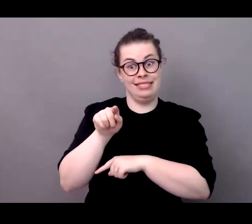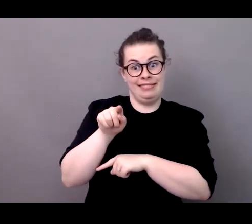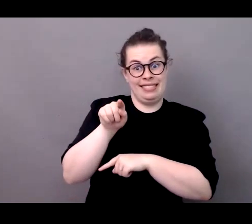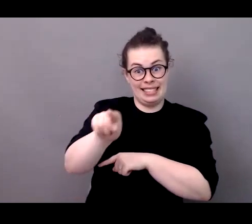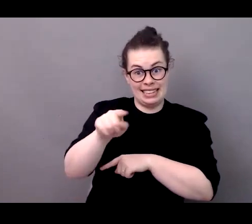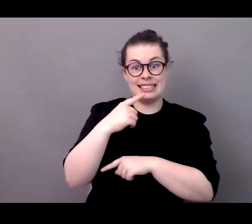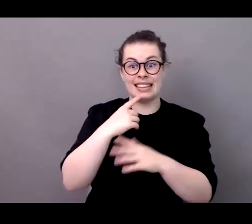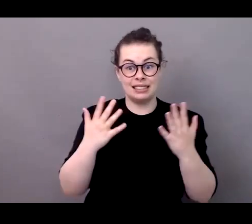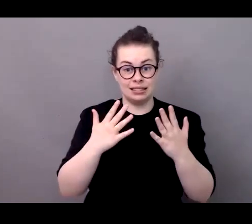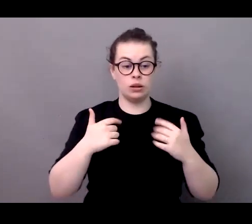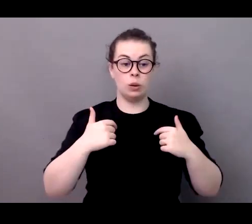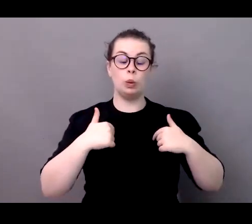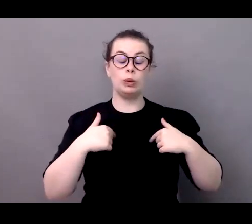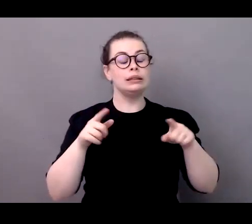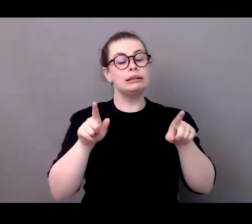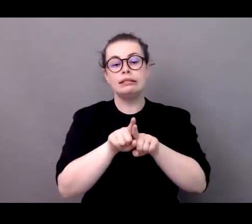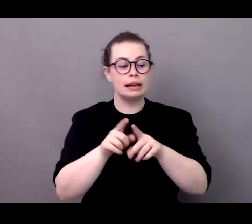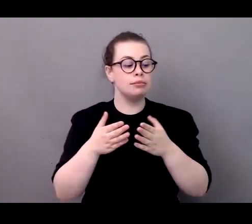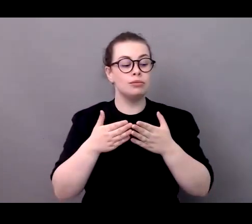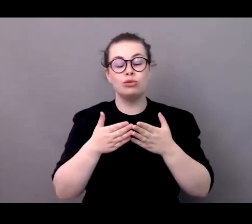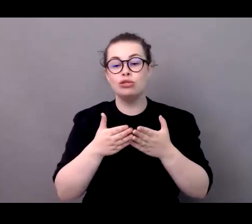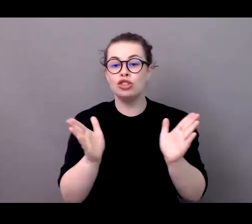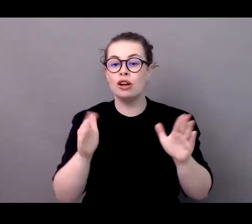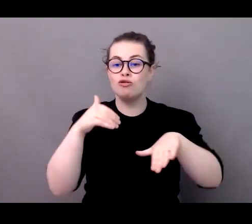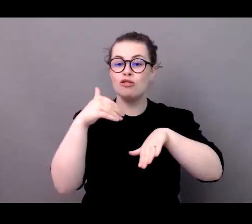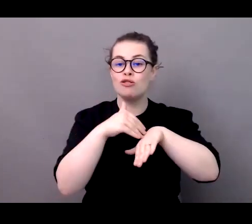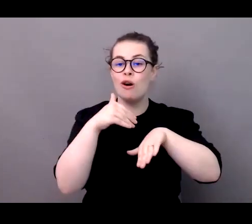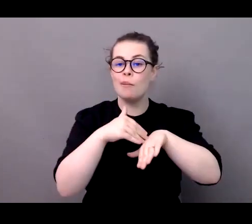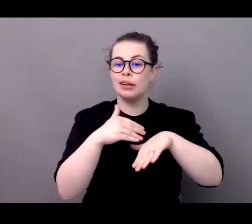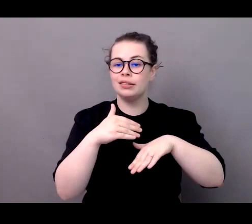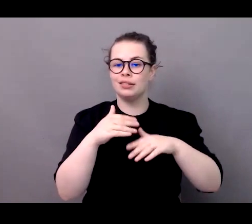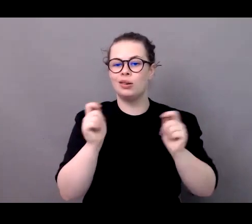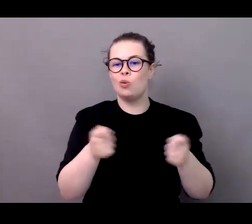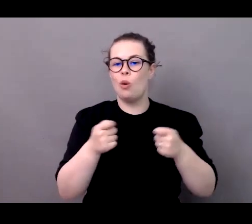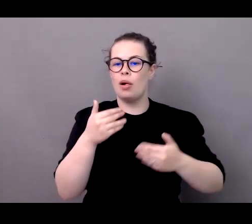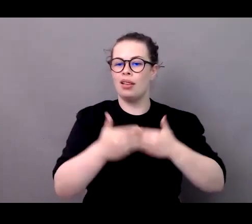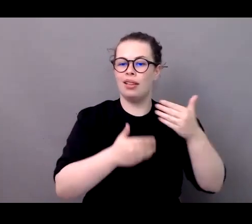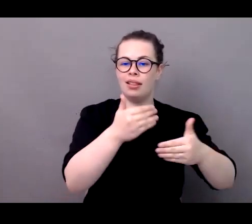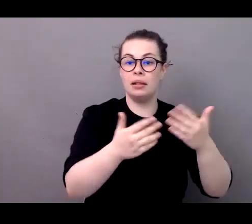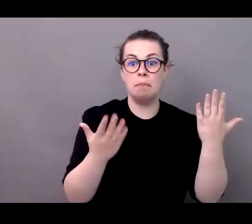the format of a general comment, so for those of you who are new to the work of the UN committee,